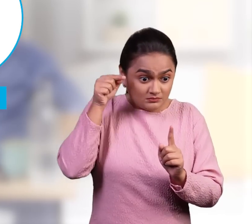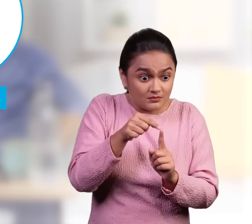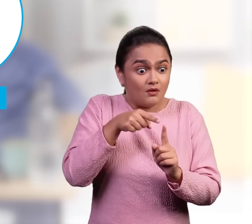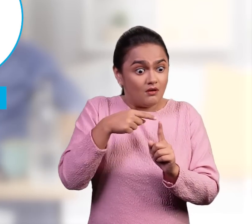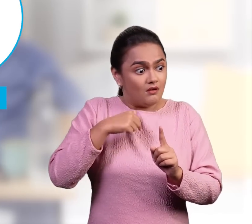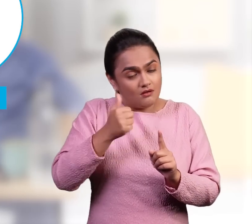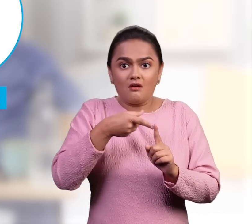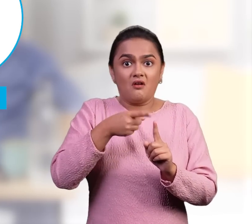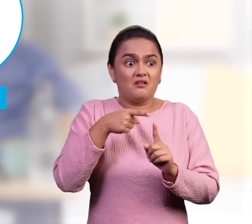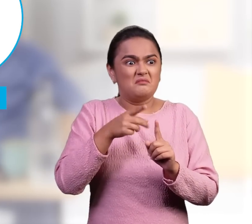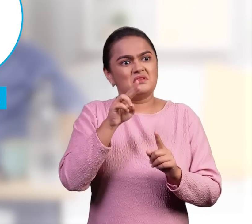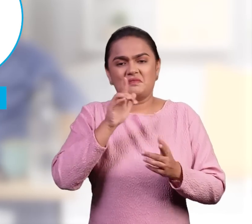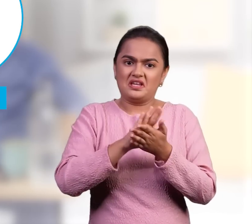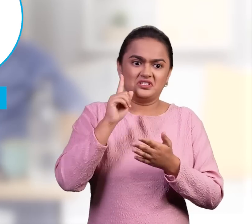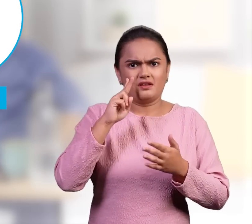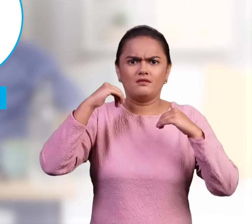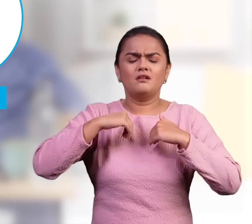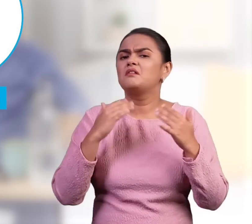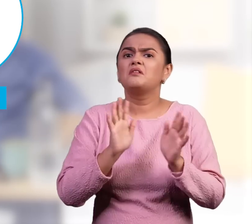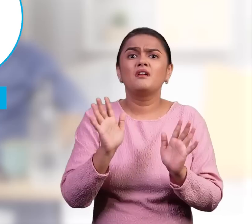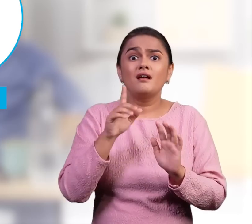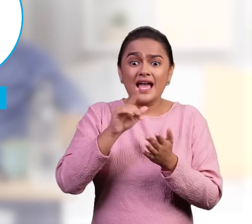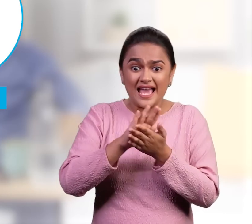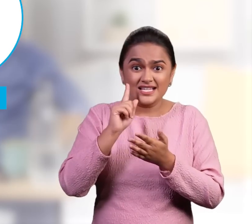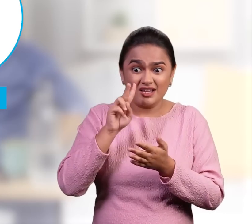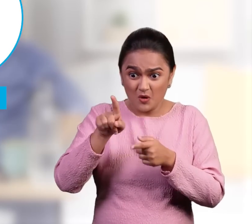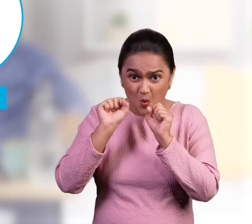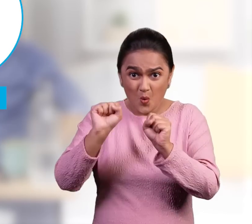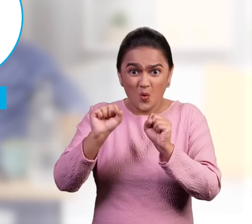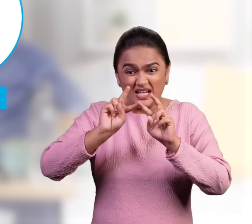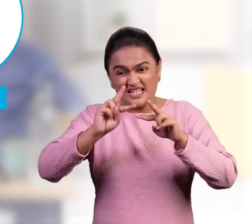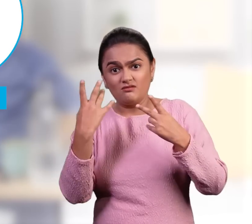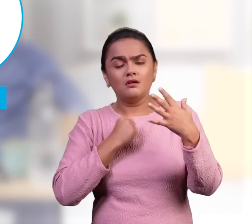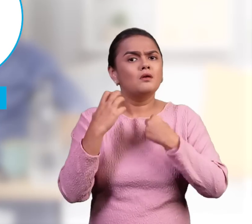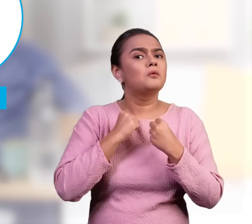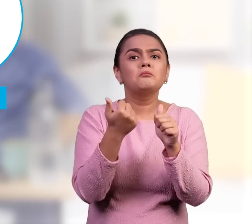But it will not specifically show symptoms that indicate you have HIV. HIV itself does not cause many symptoms.